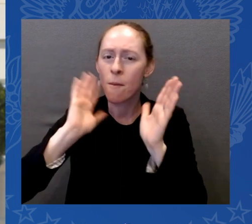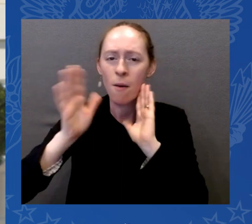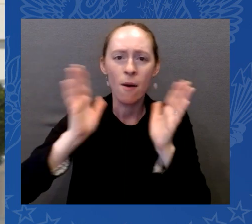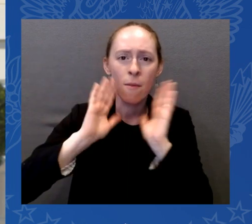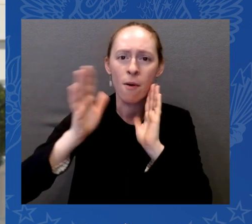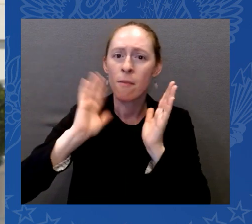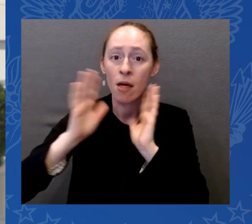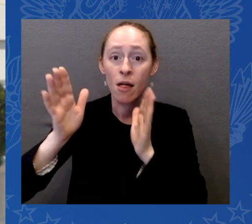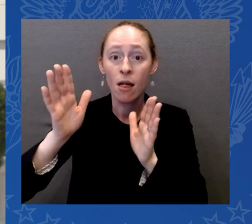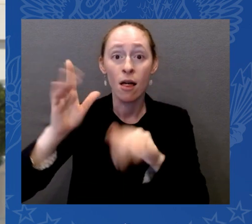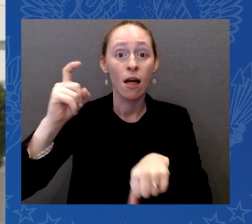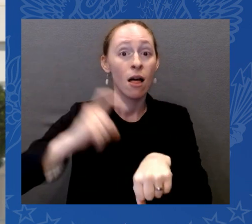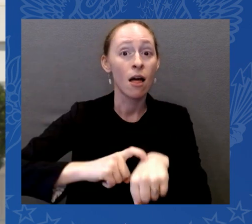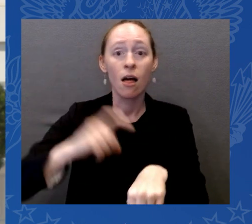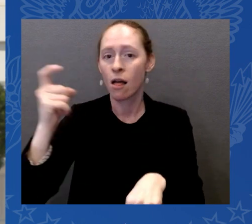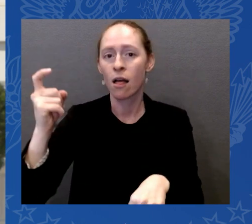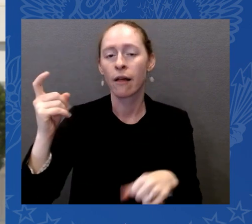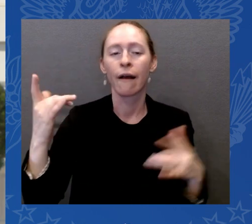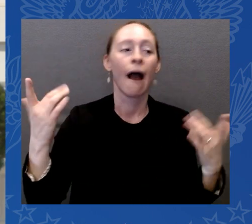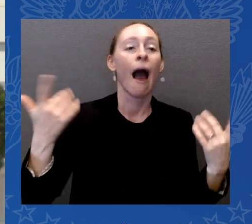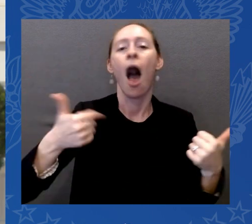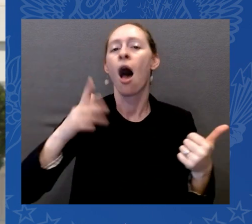In April of 2020, you ever heard of a pastor that.